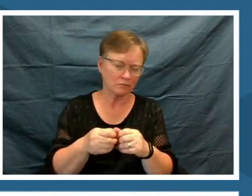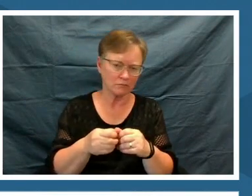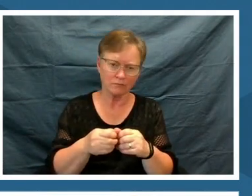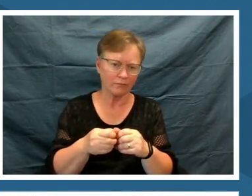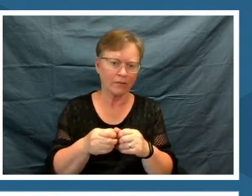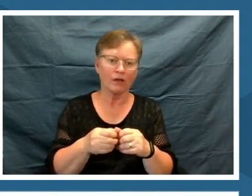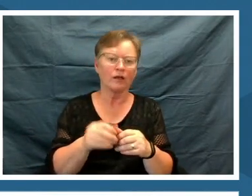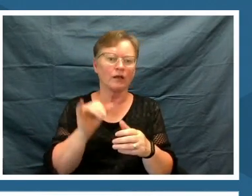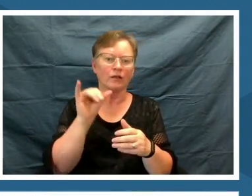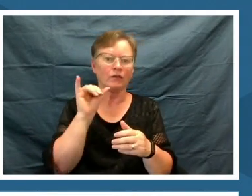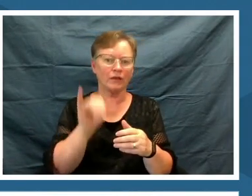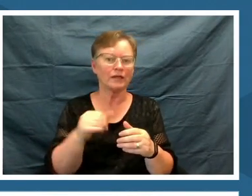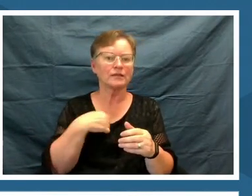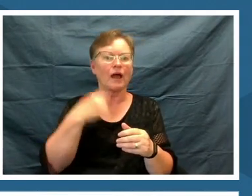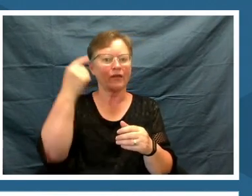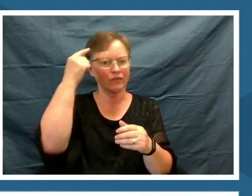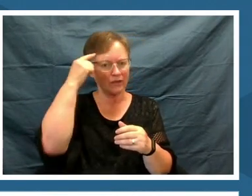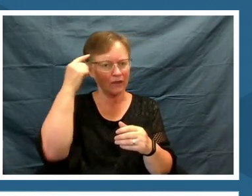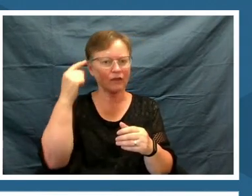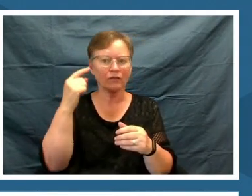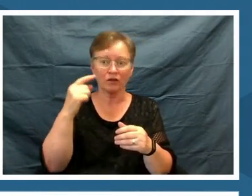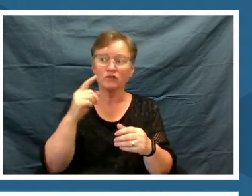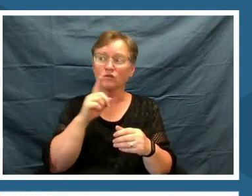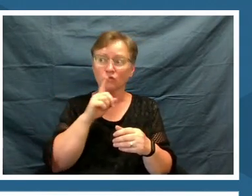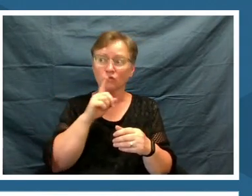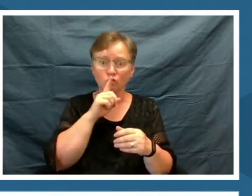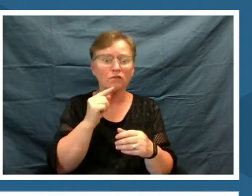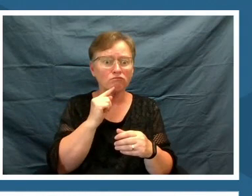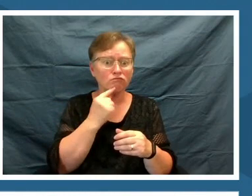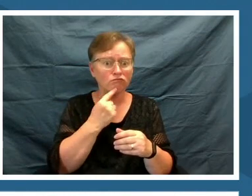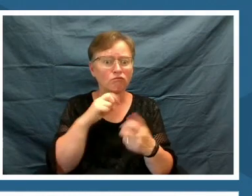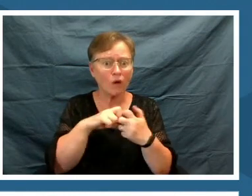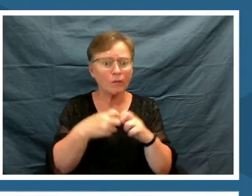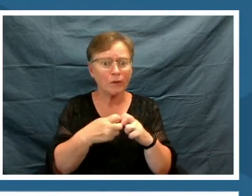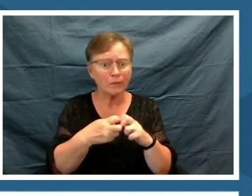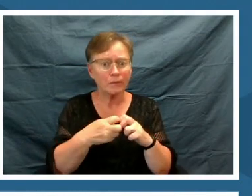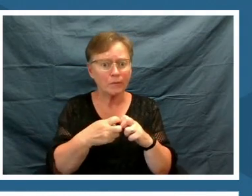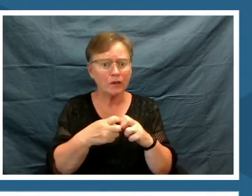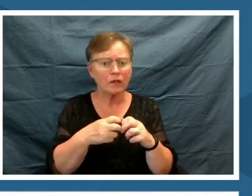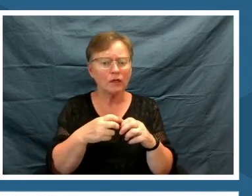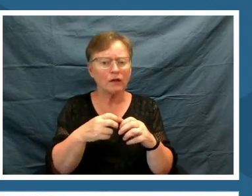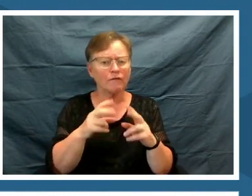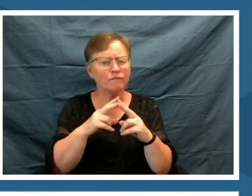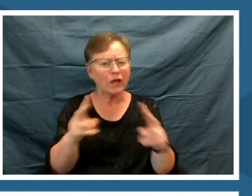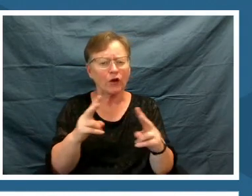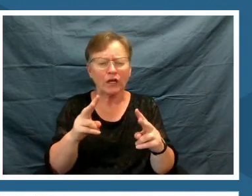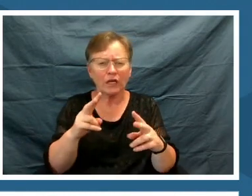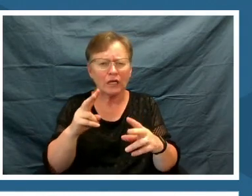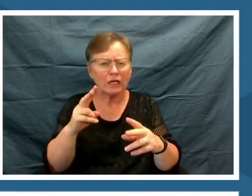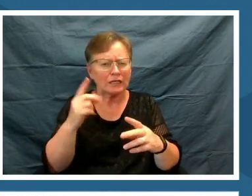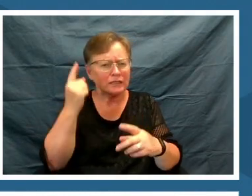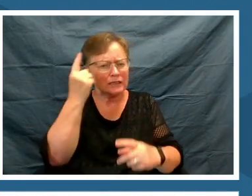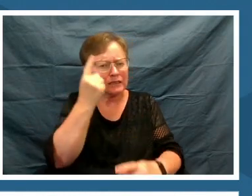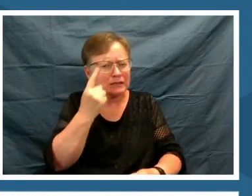that there's a compelling problem so we are looking and thinking about what are